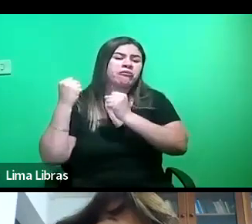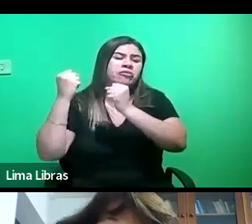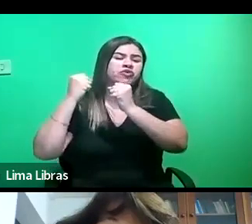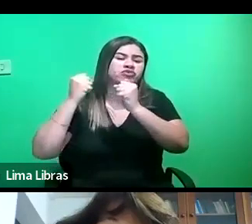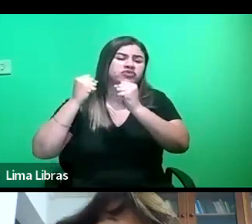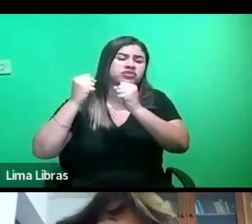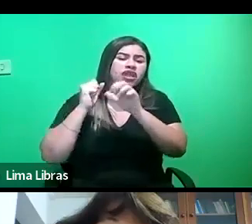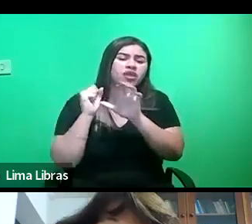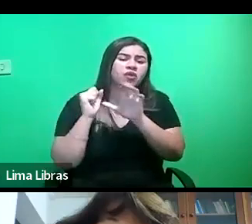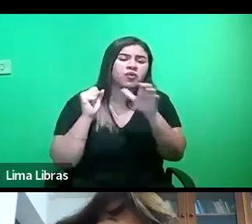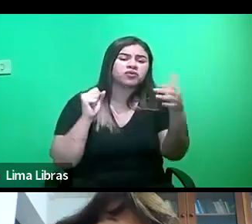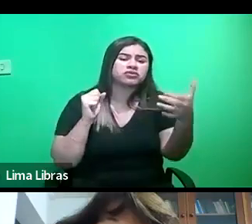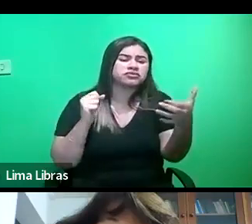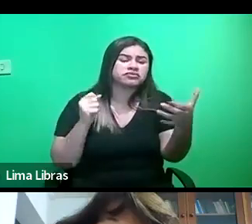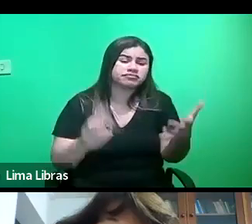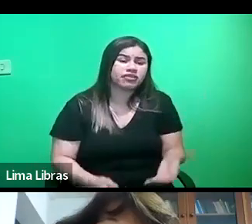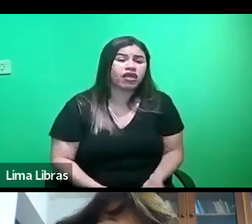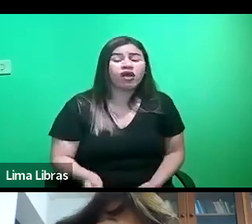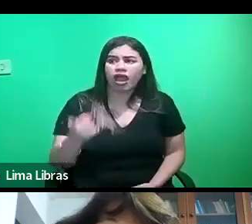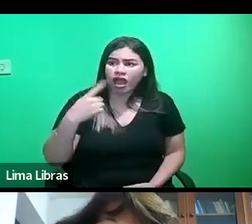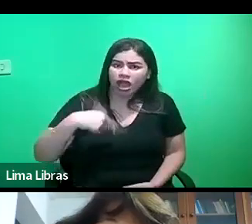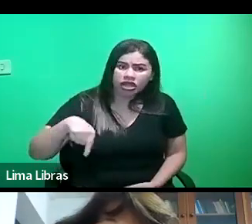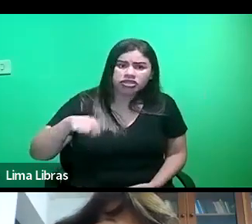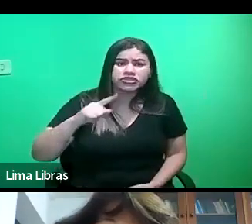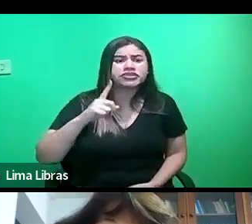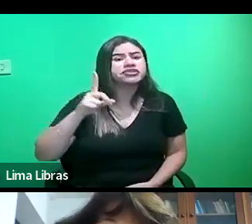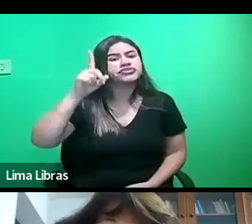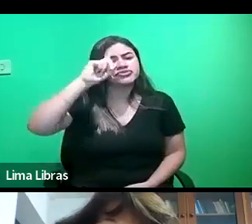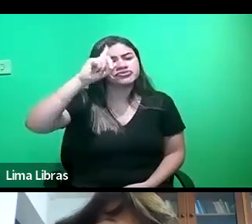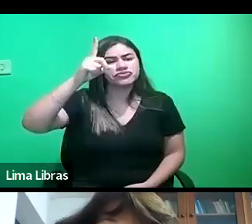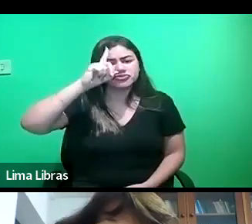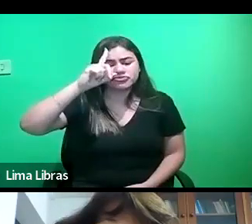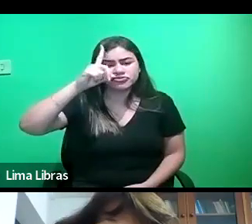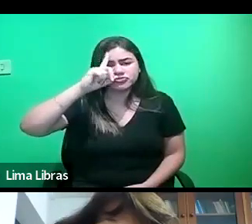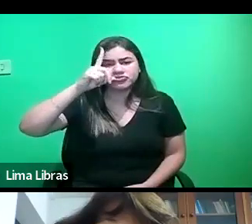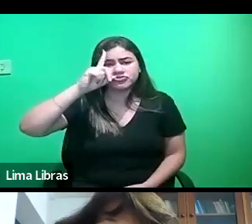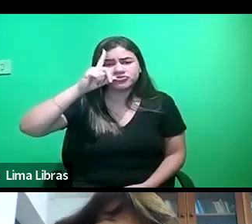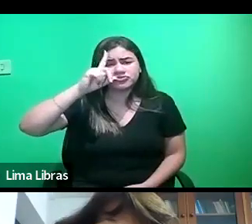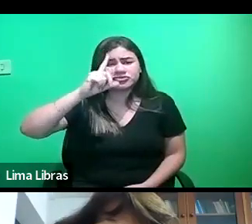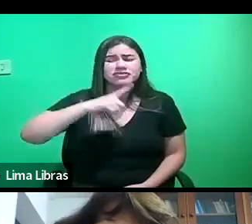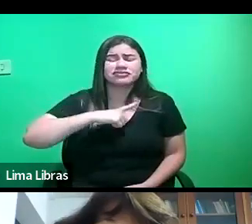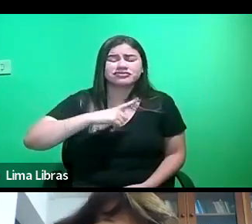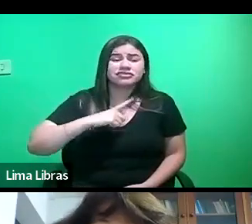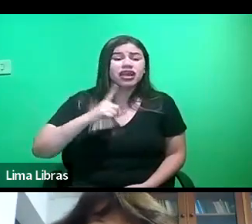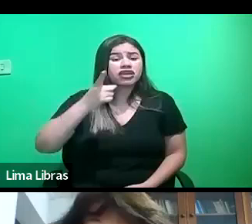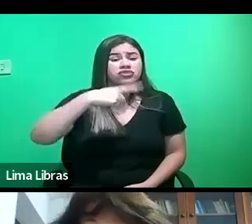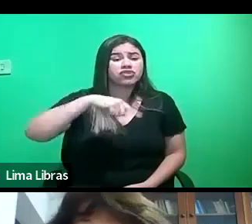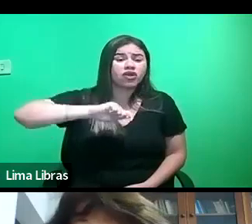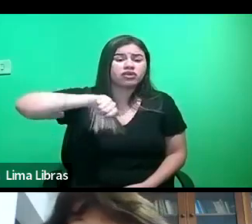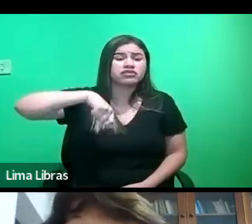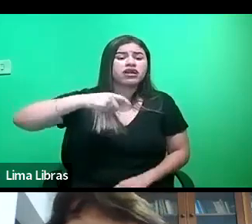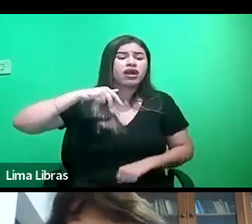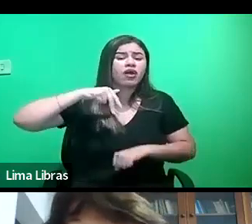these these awful questions every day. But we are, but we are protagonists in that. And I think And I think that, what we